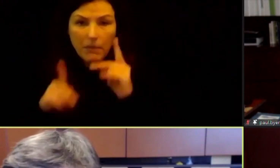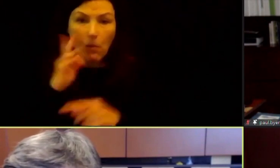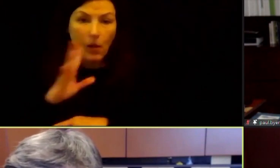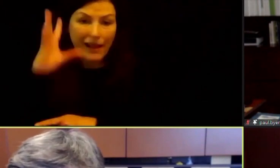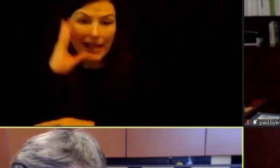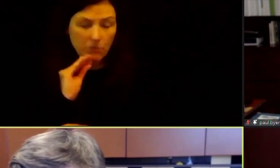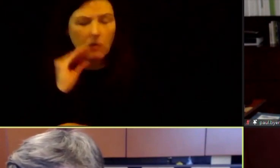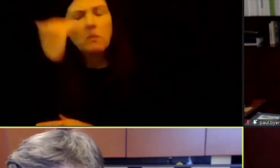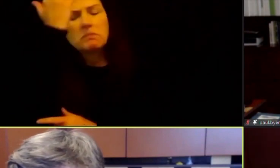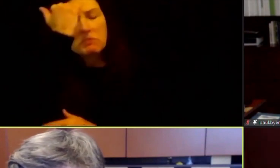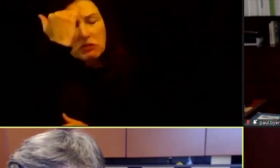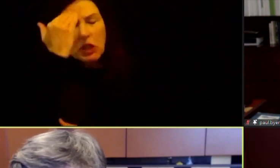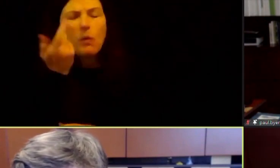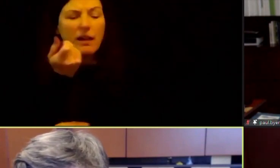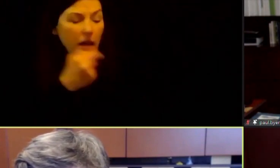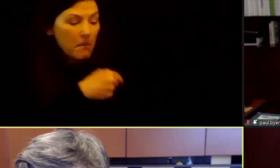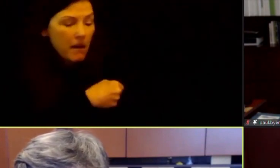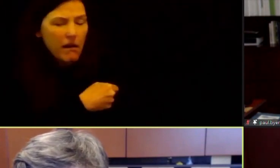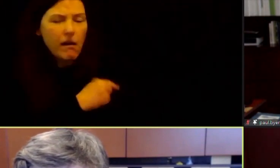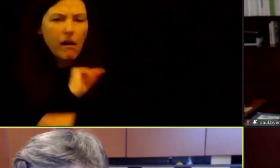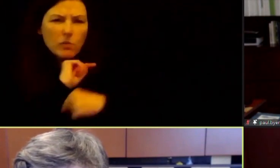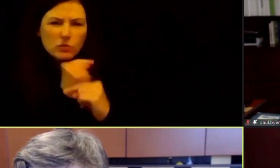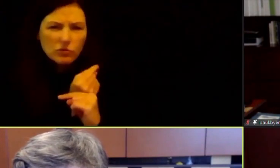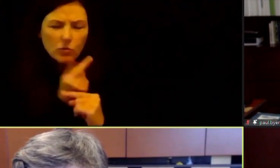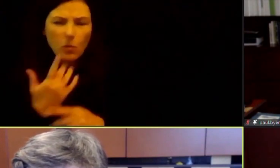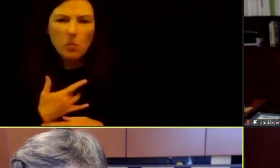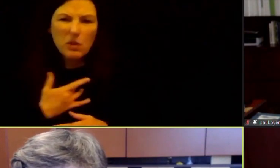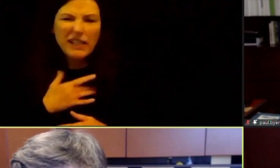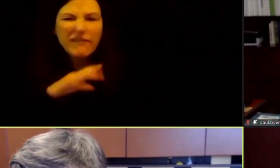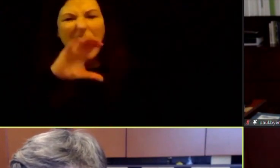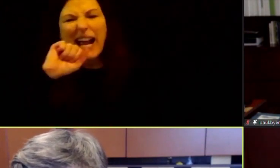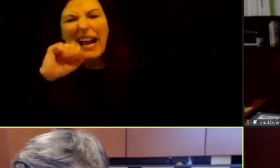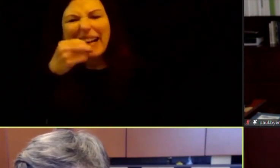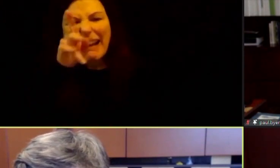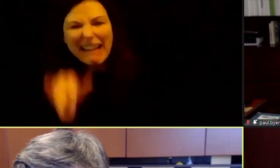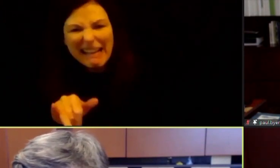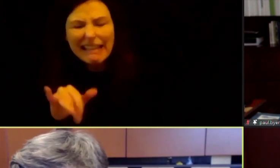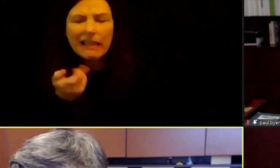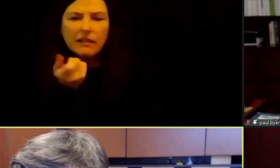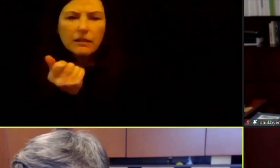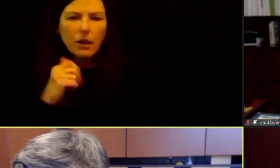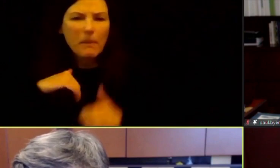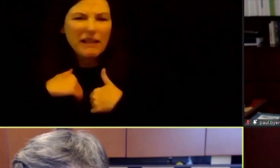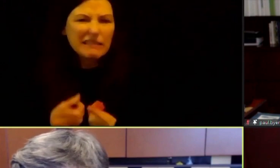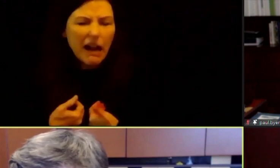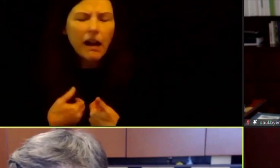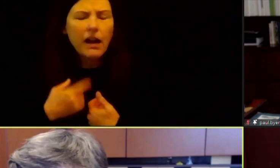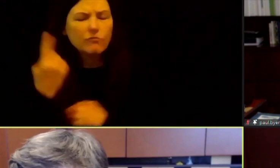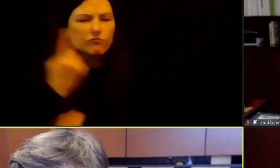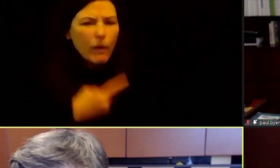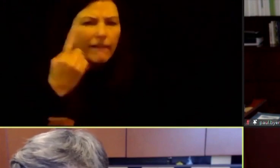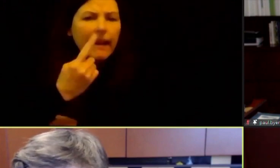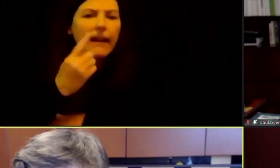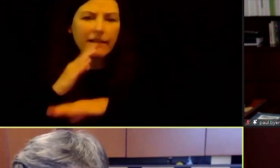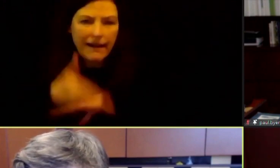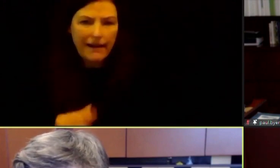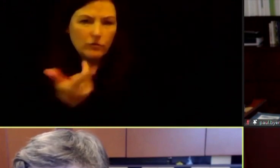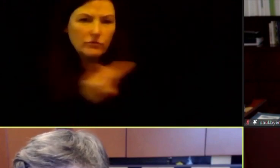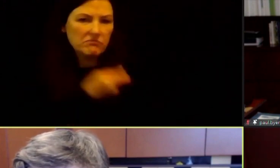people can expect arm soreness, and feel achy, maybe even fatigued for a day, but it's absolutely worth it rather than having the coronavirus." THE PFIZER VACCINE TAKES TWO DOSES...3